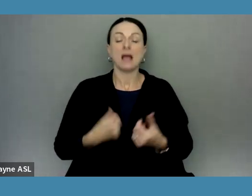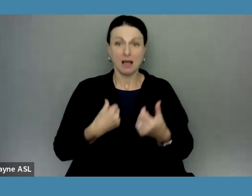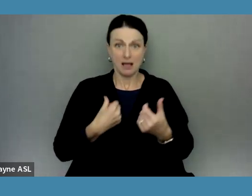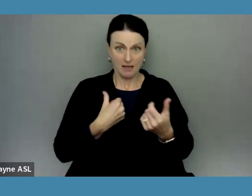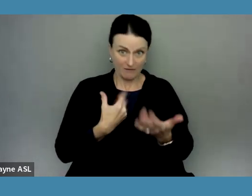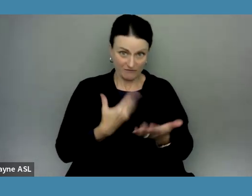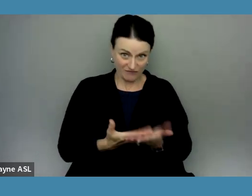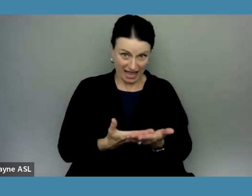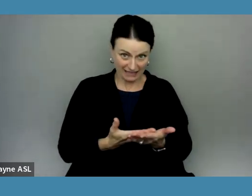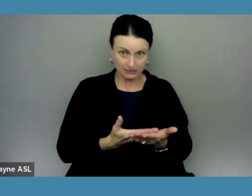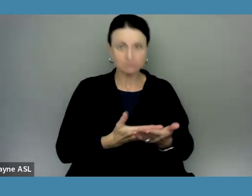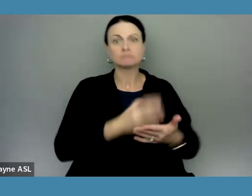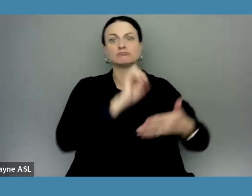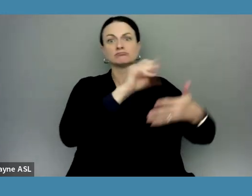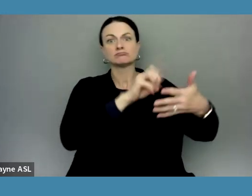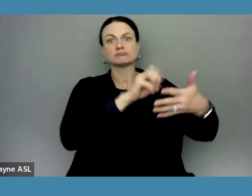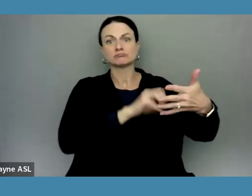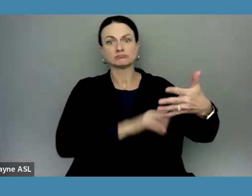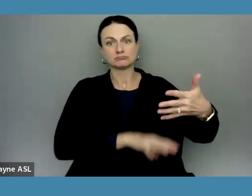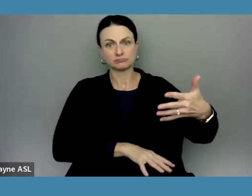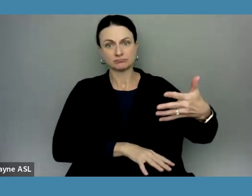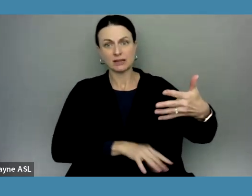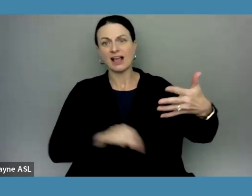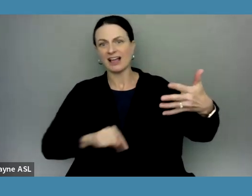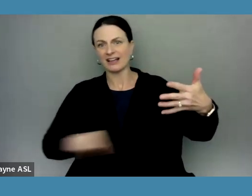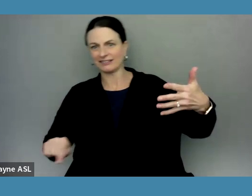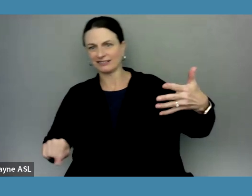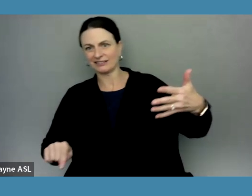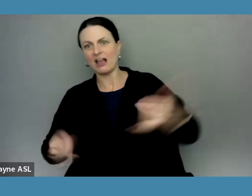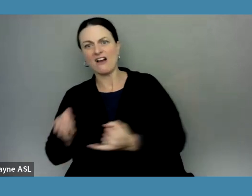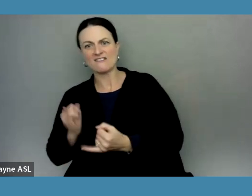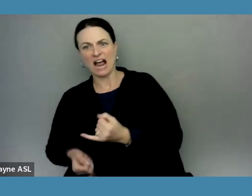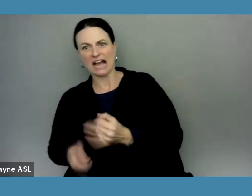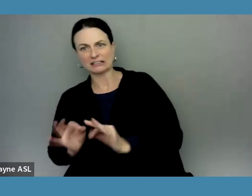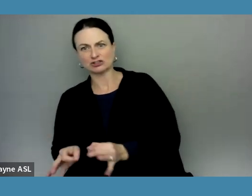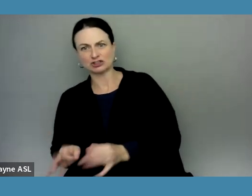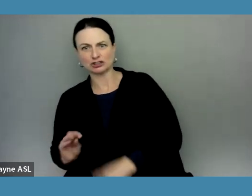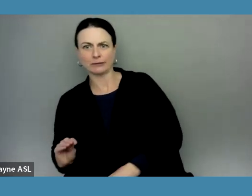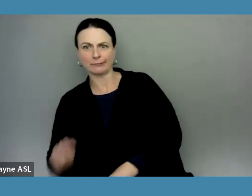for the final determination that they make on the services,